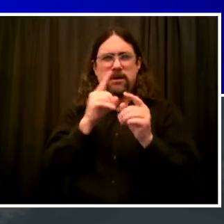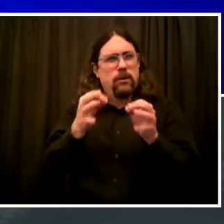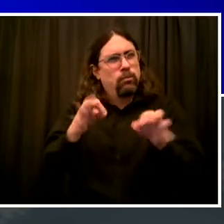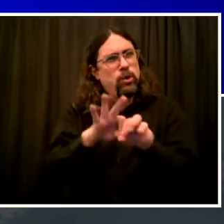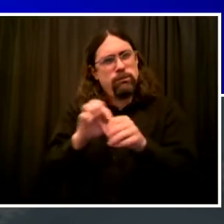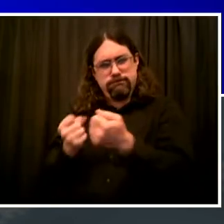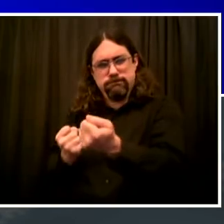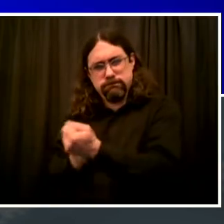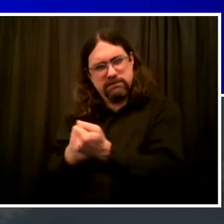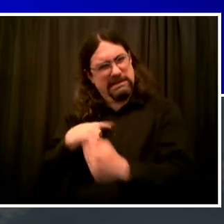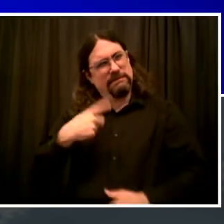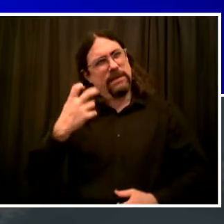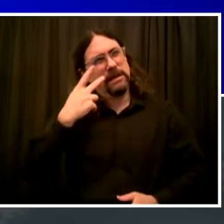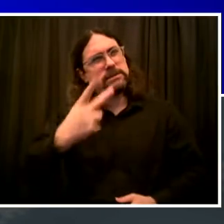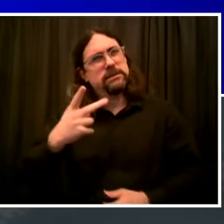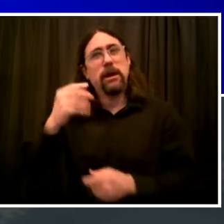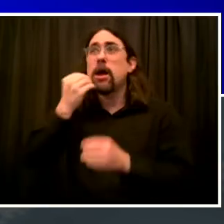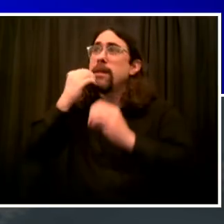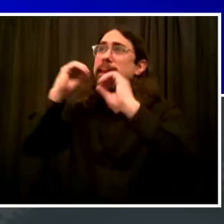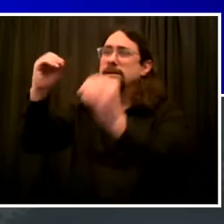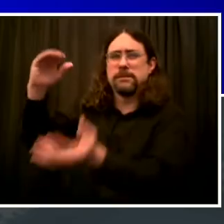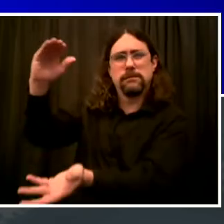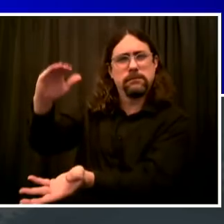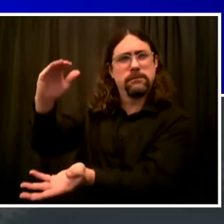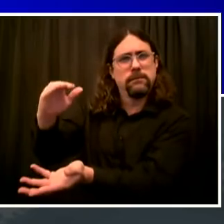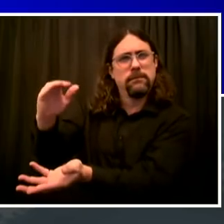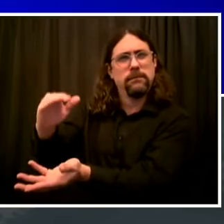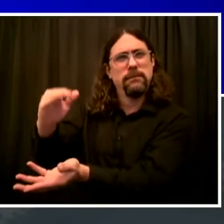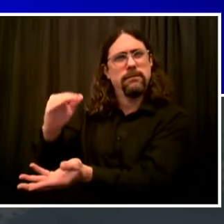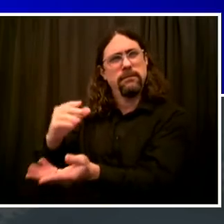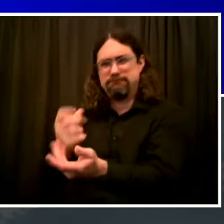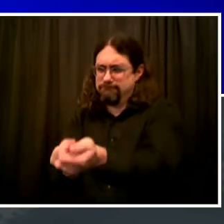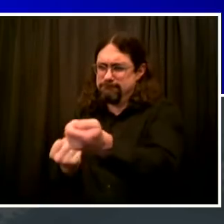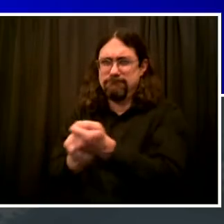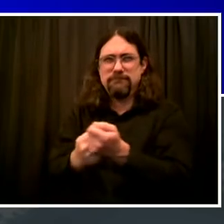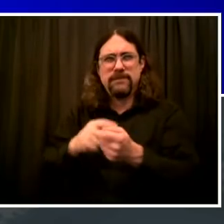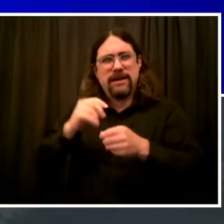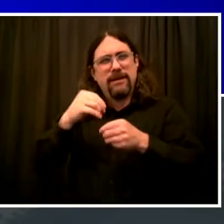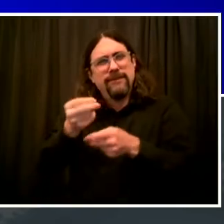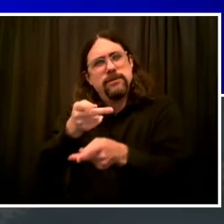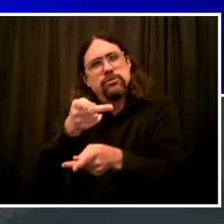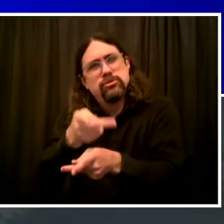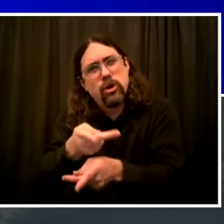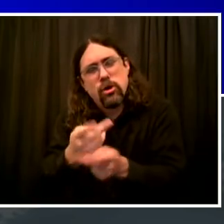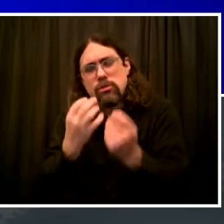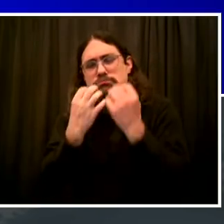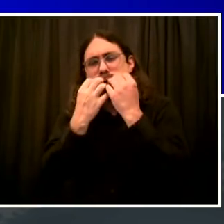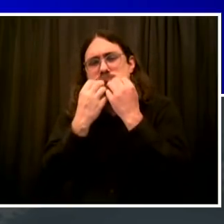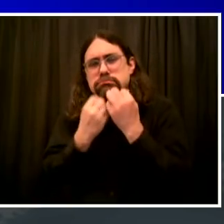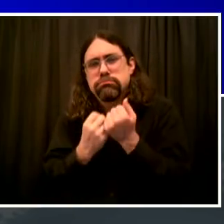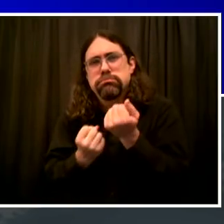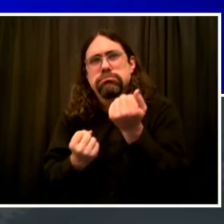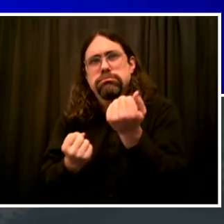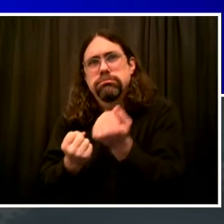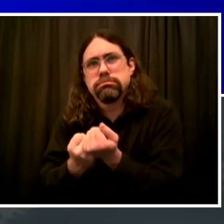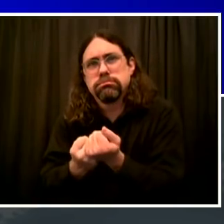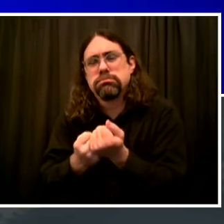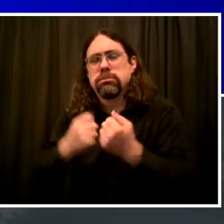INDIVIDUALS TO YTR NDA W TINHIRE TRUST AND BRING THEM INTO SOMEPLACE BETTER AN DSA O CG MEDICAL CARE AND GET HELP